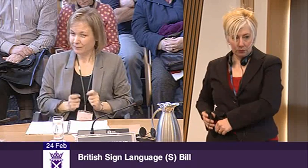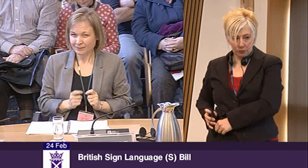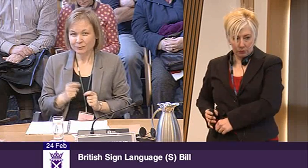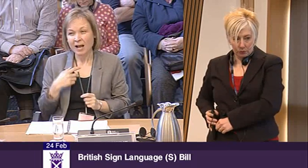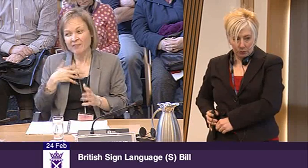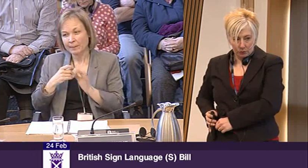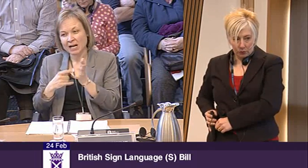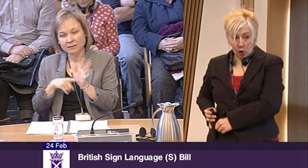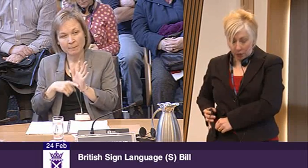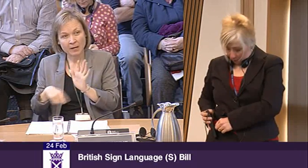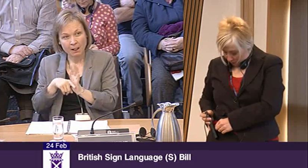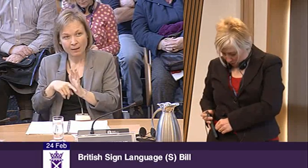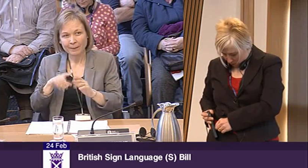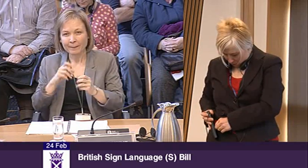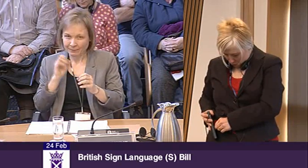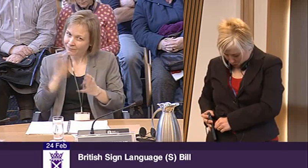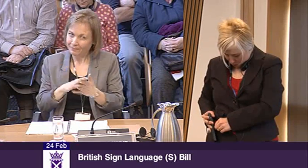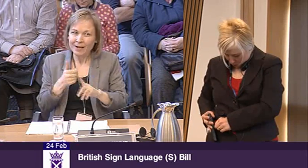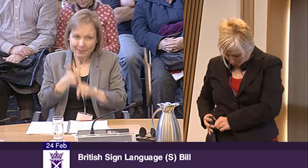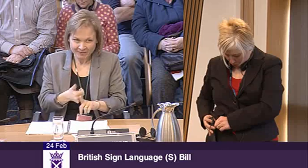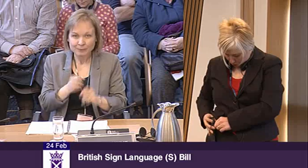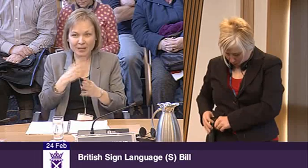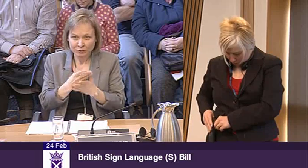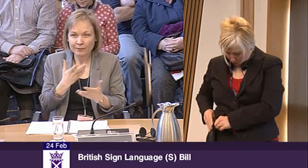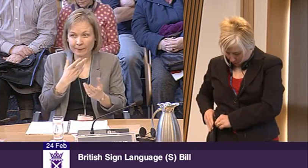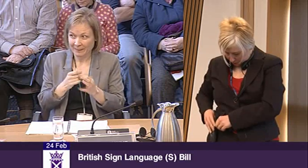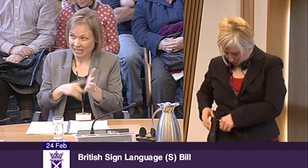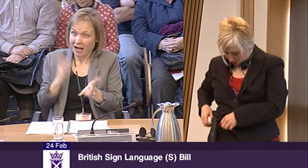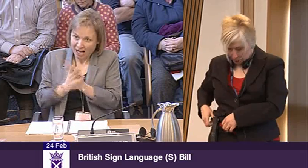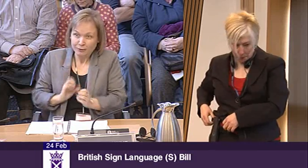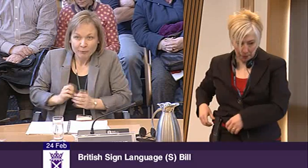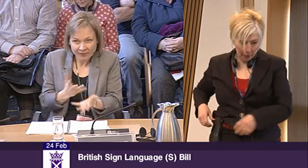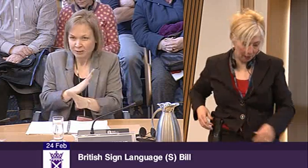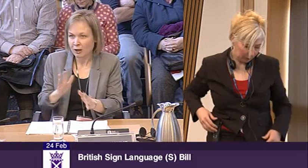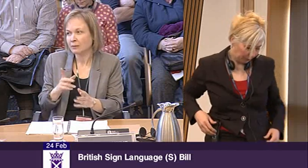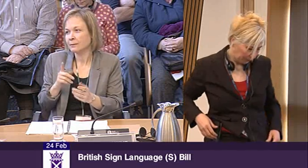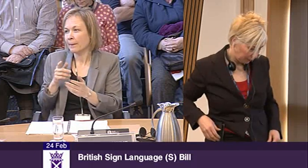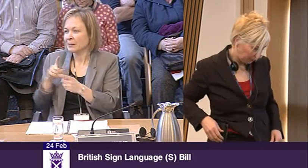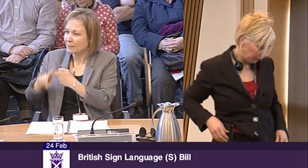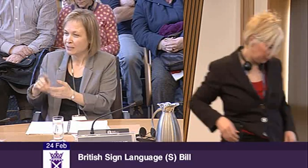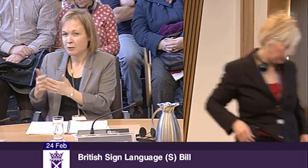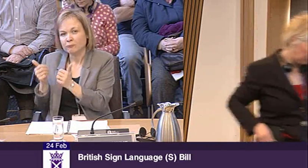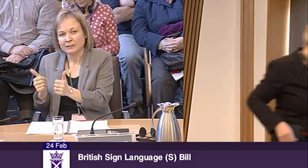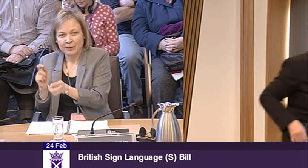I support the British Sign Language (Scotland) Bill, which will depend not on reasonable